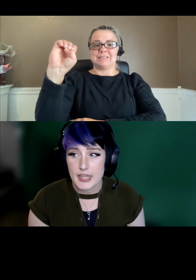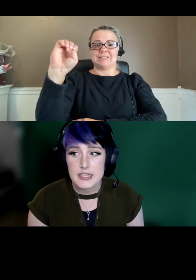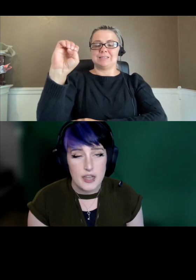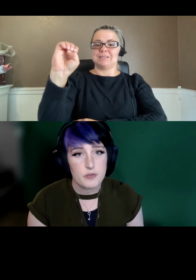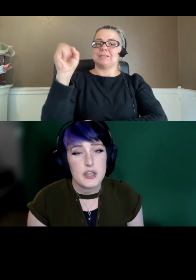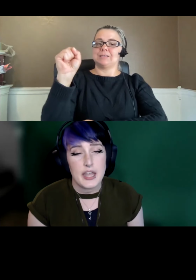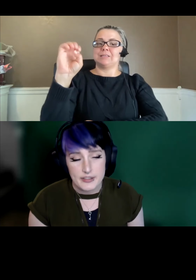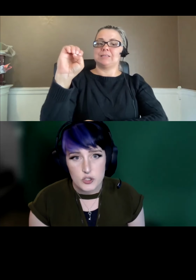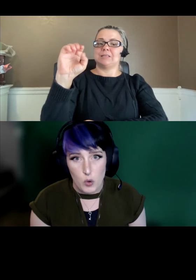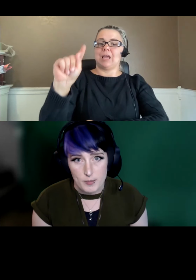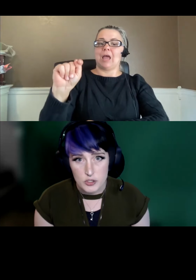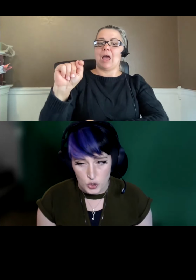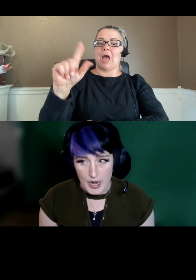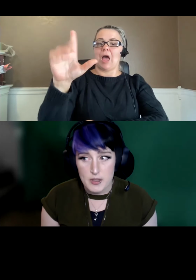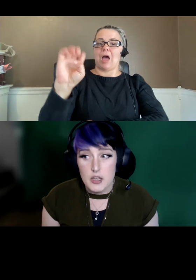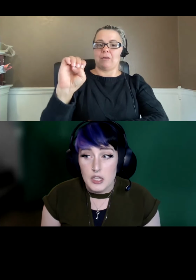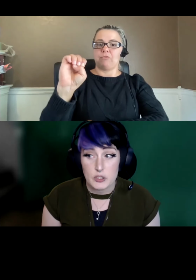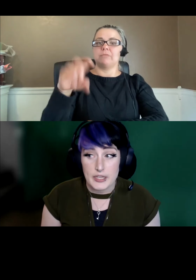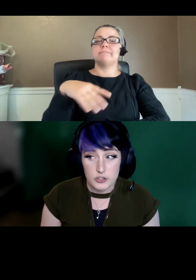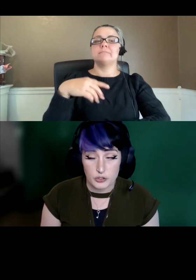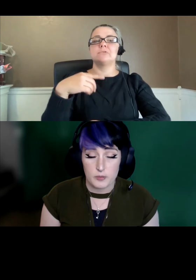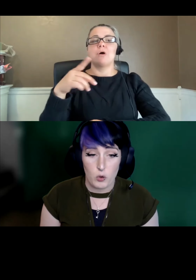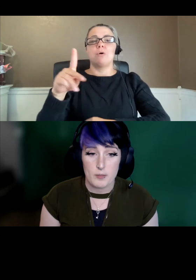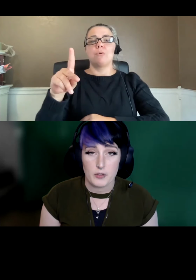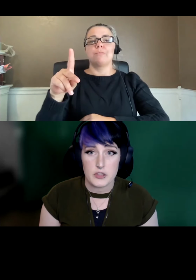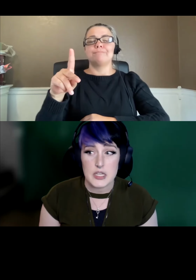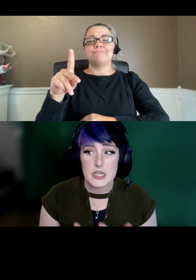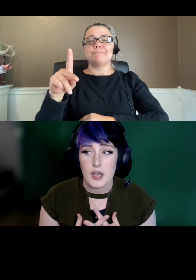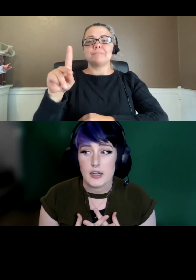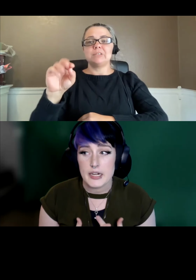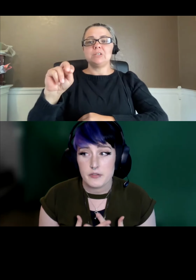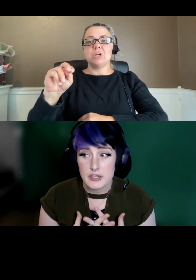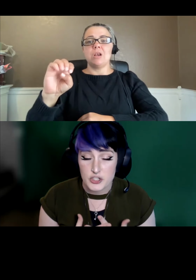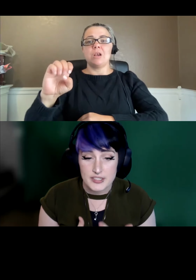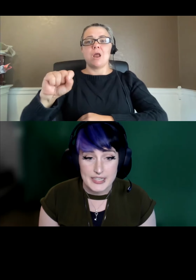the land itself and the Duwamish tribe. If you'd like to learn more about the native indigenous